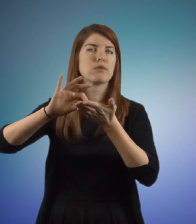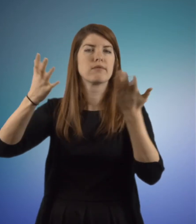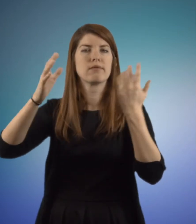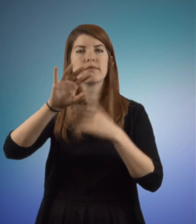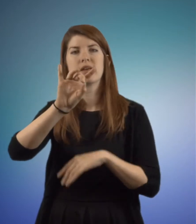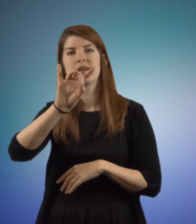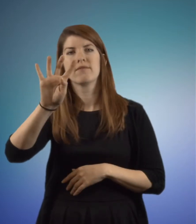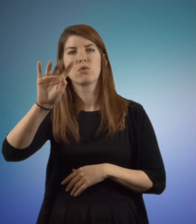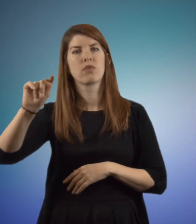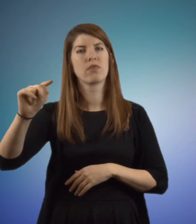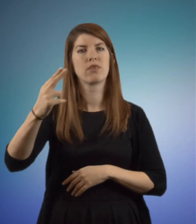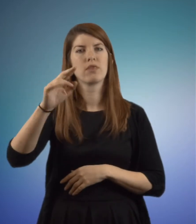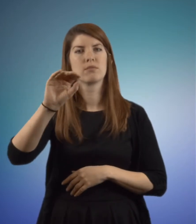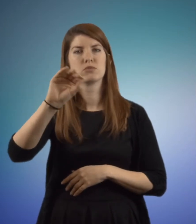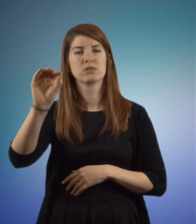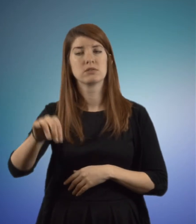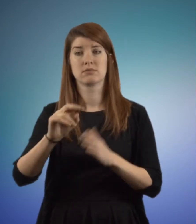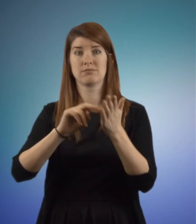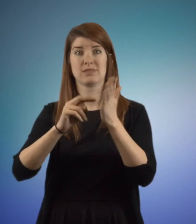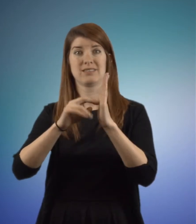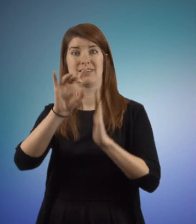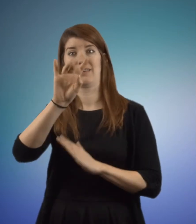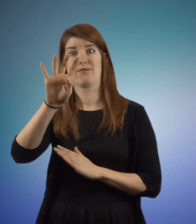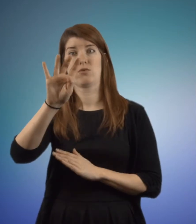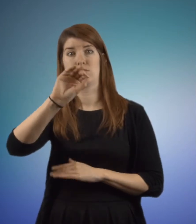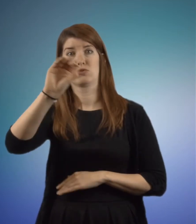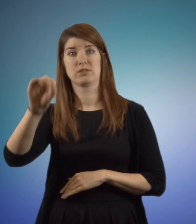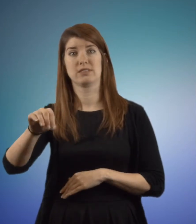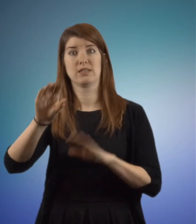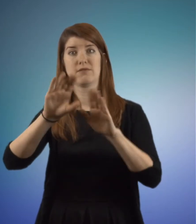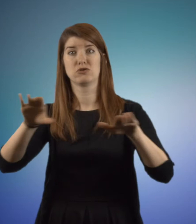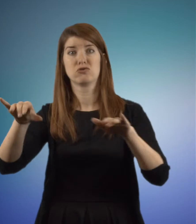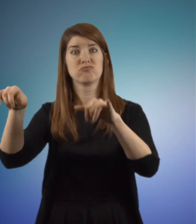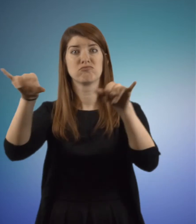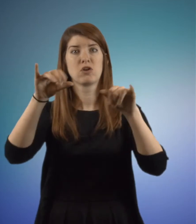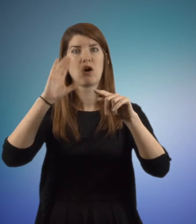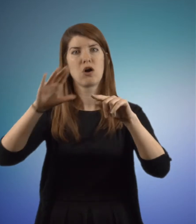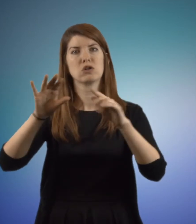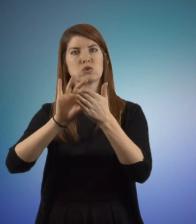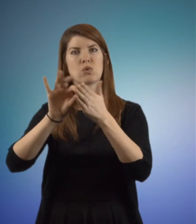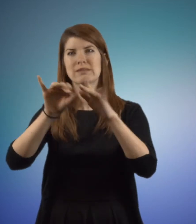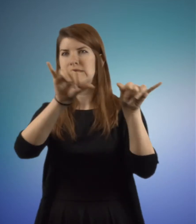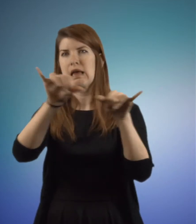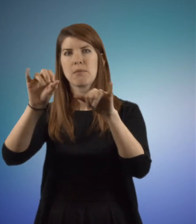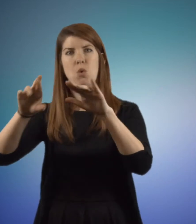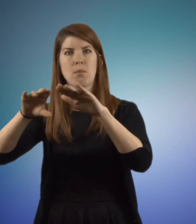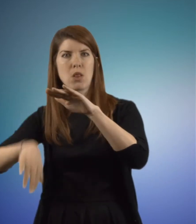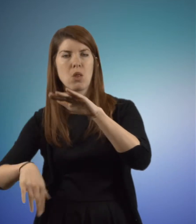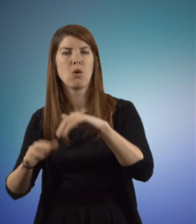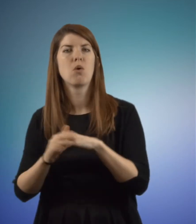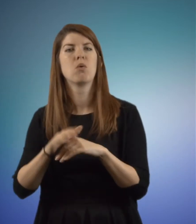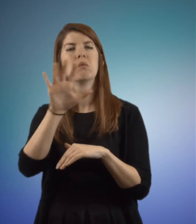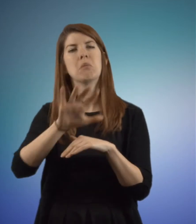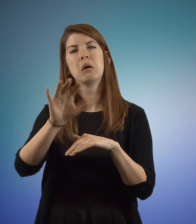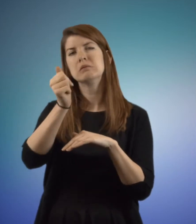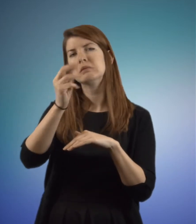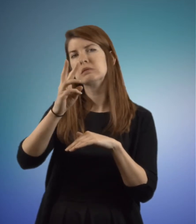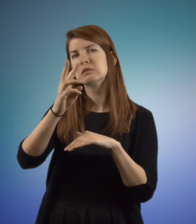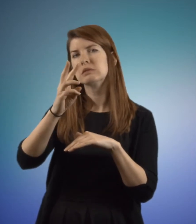That means that 84% of children are scoring at that point or below. And then roughly, 16% would be scoring better.